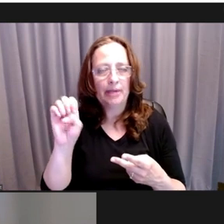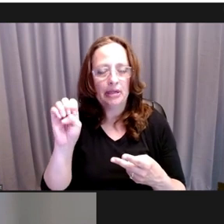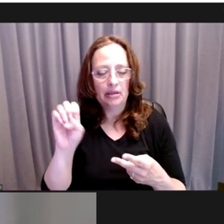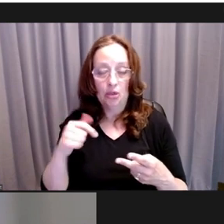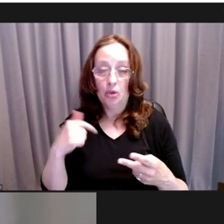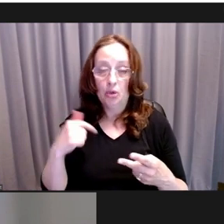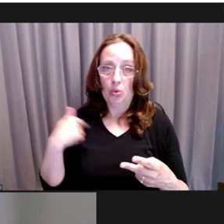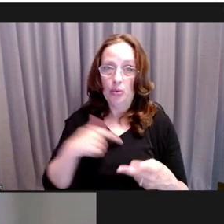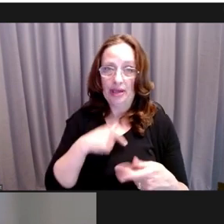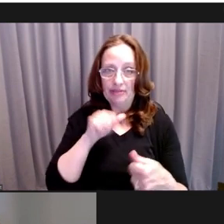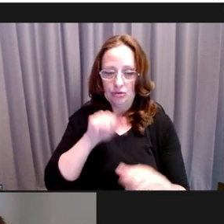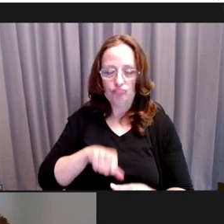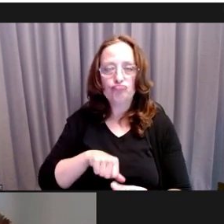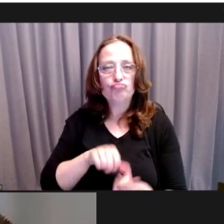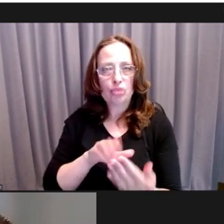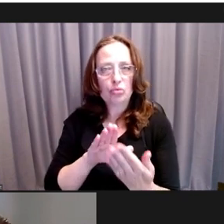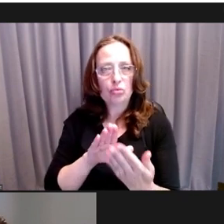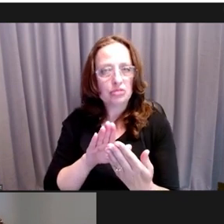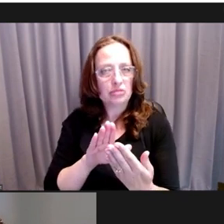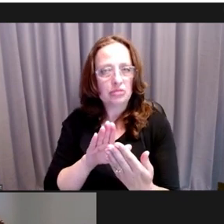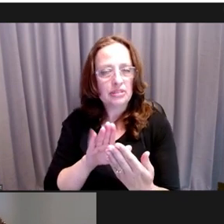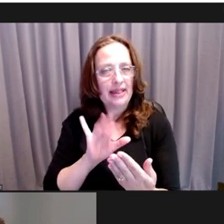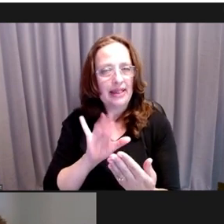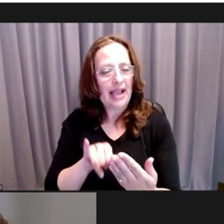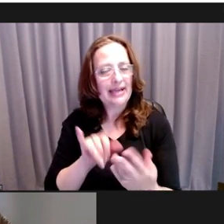language development, to make sure that we're treating whatever the cause of hearing loss is.